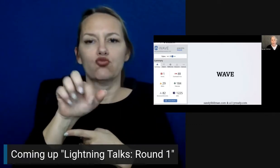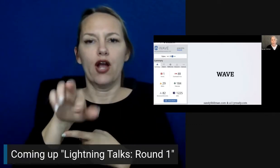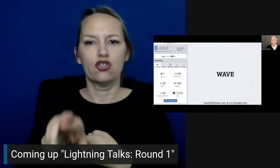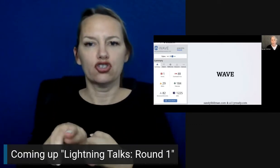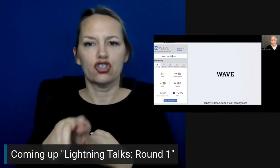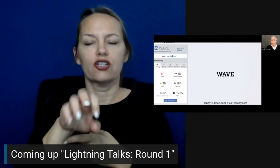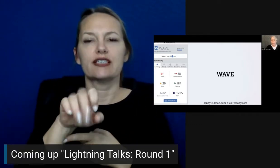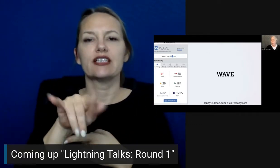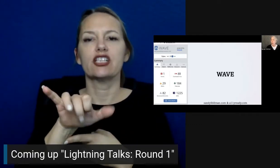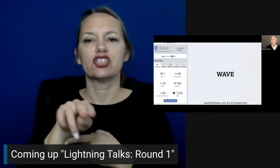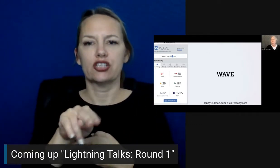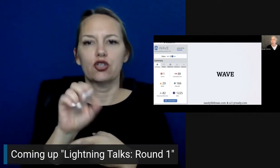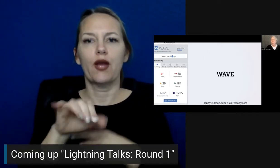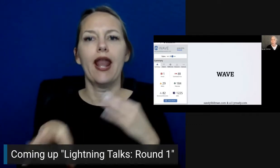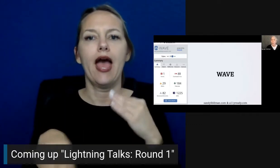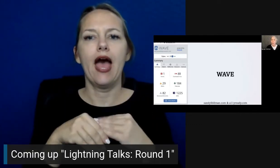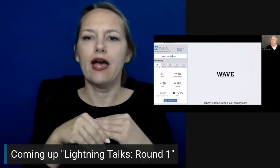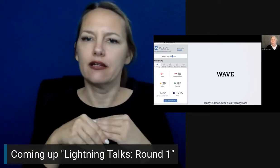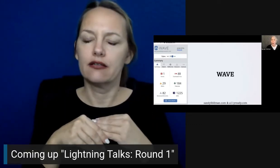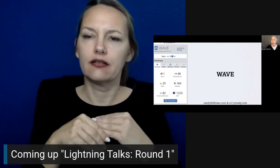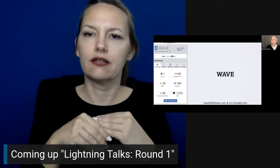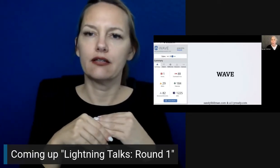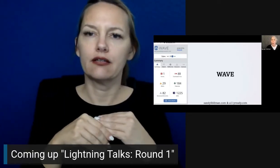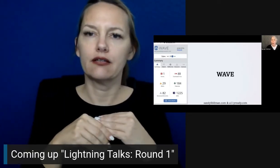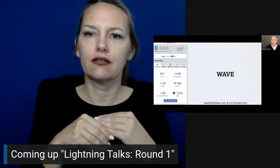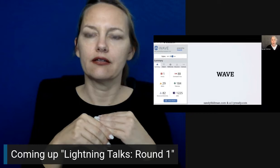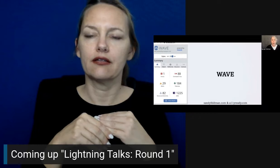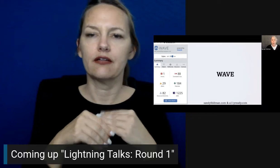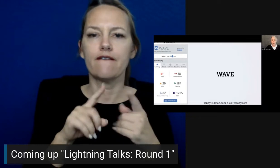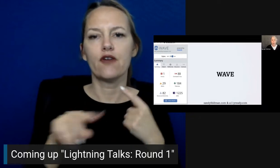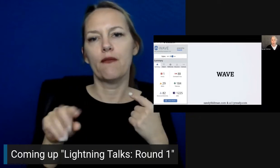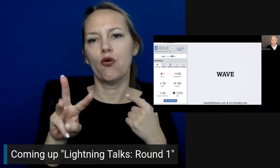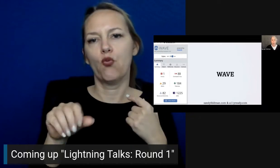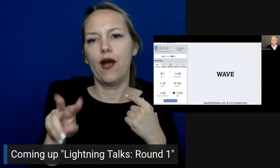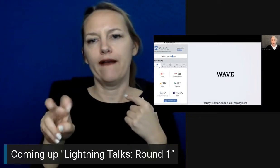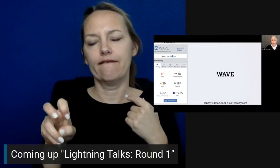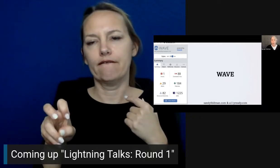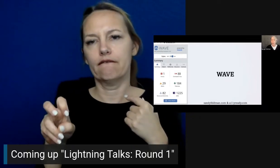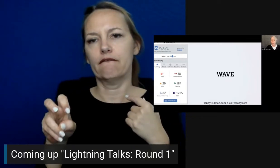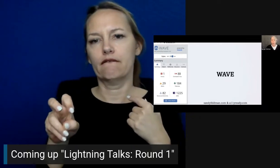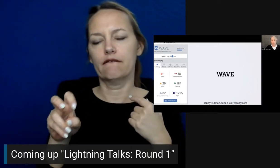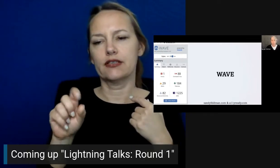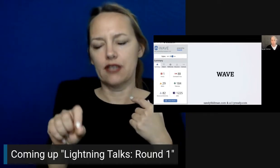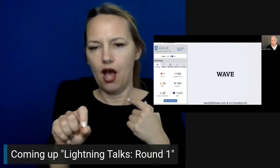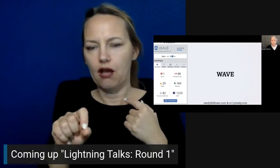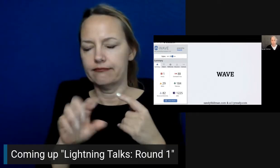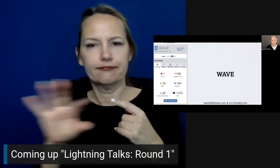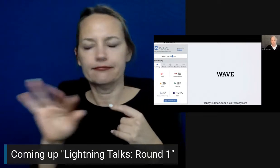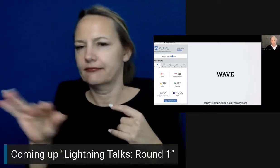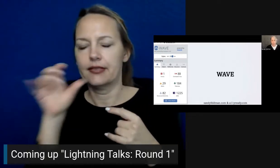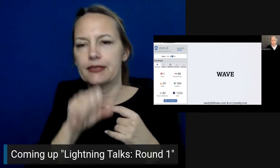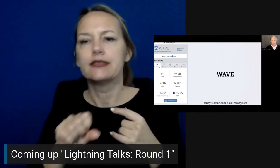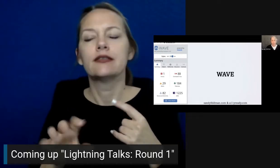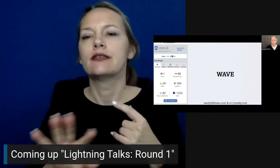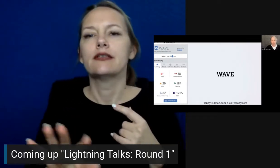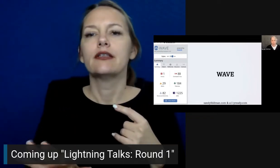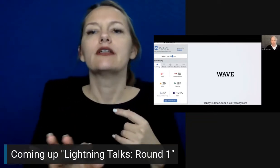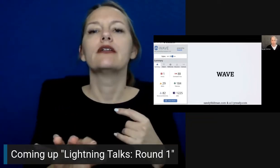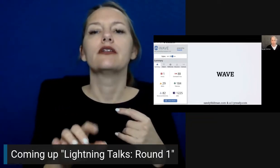It comes from wave.webaim.org. You can go there as a page.